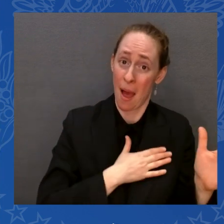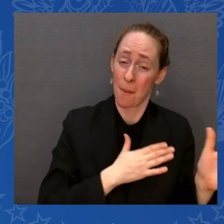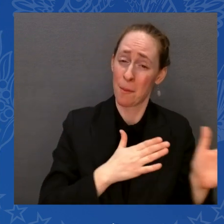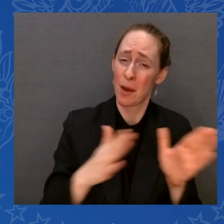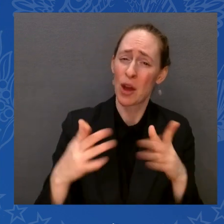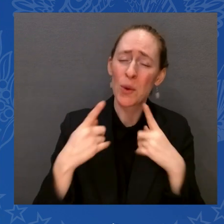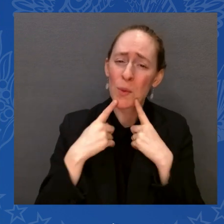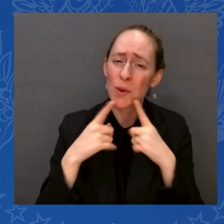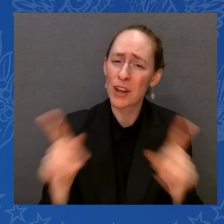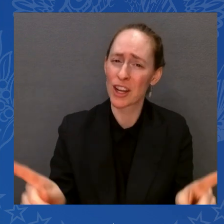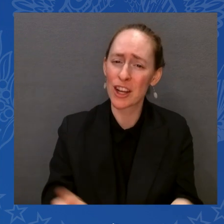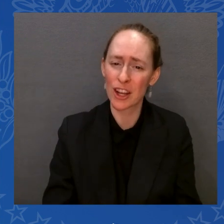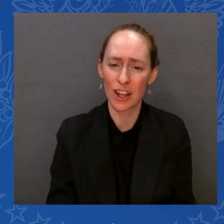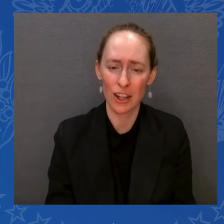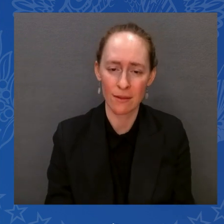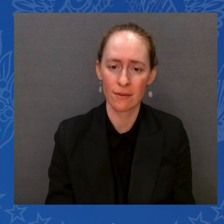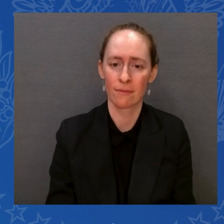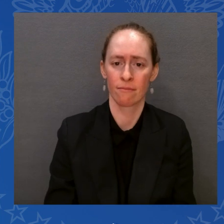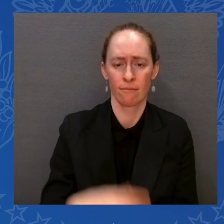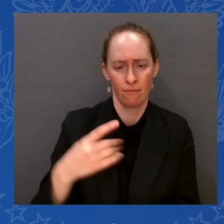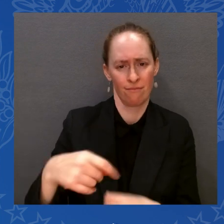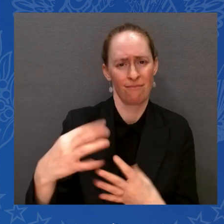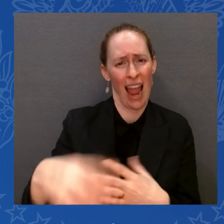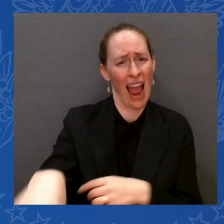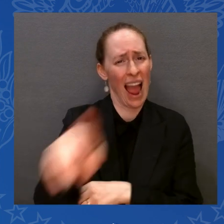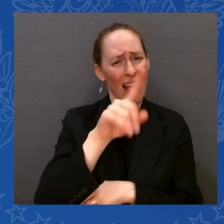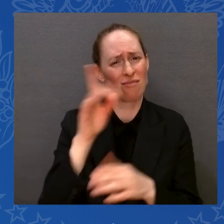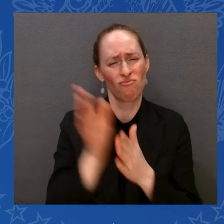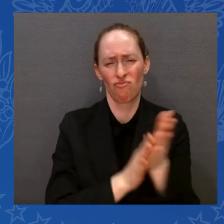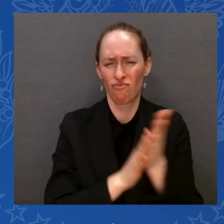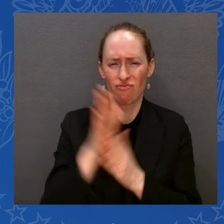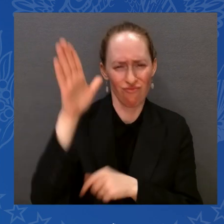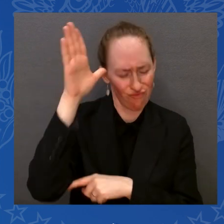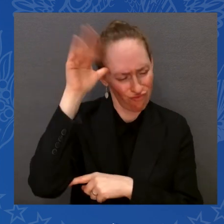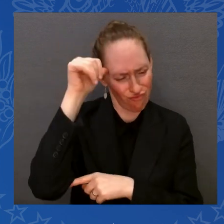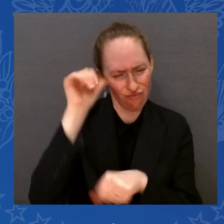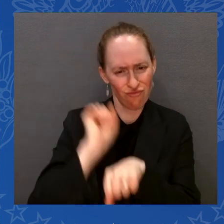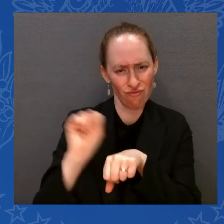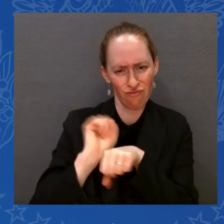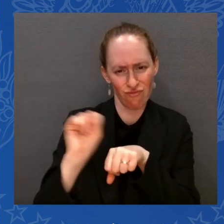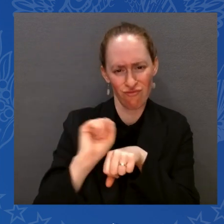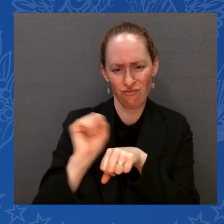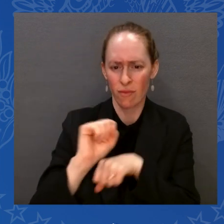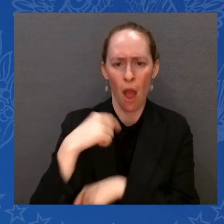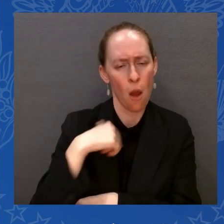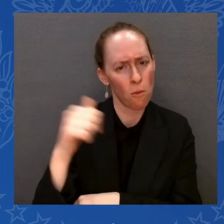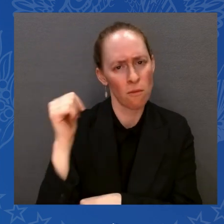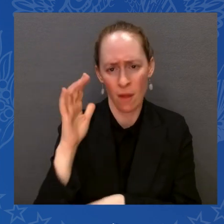And I'm not trying to just be nice to you. I've been saying this my whole career. We're going to keep lowering costs for families.